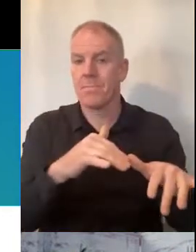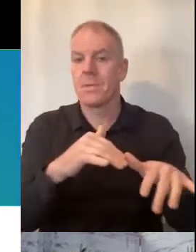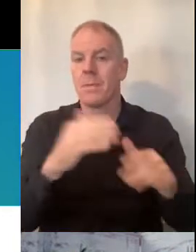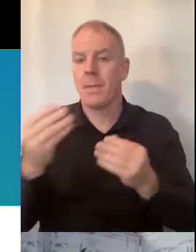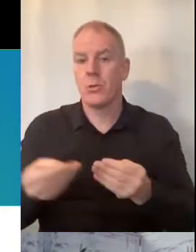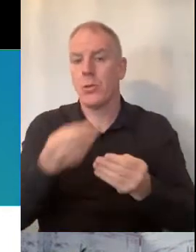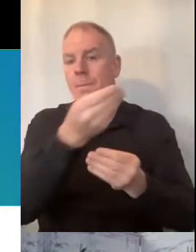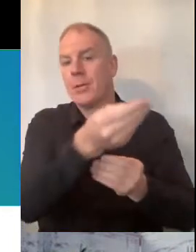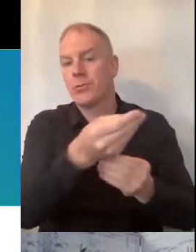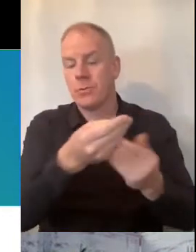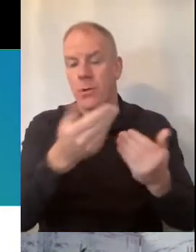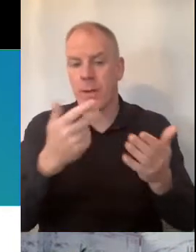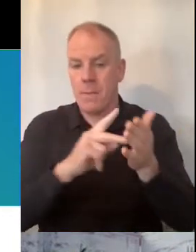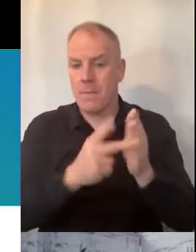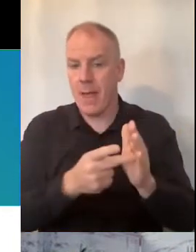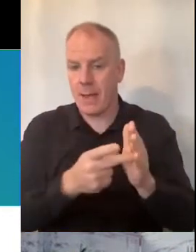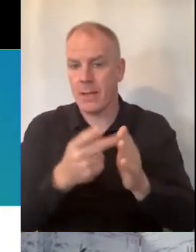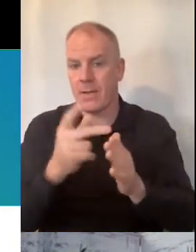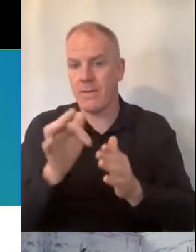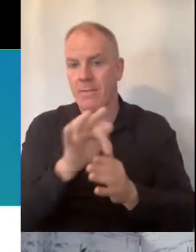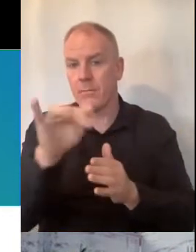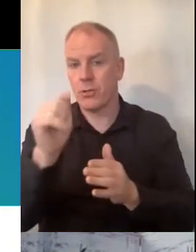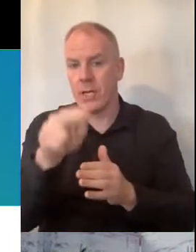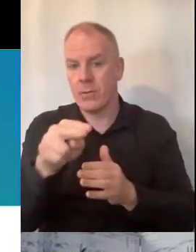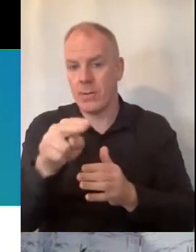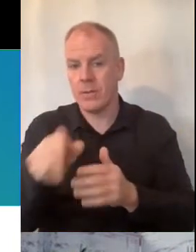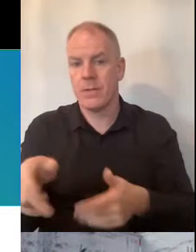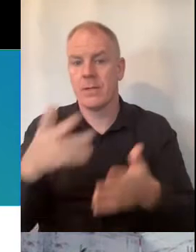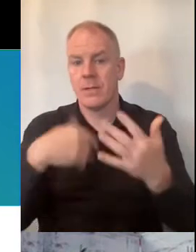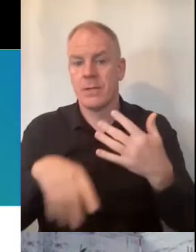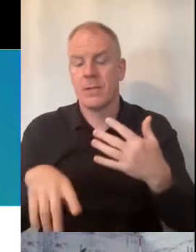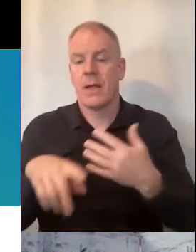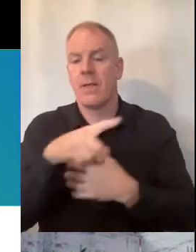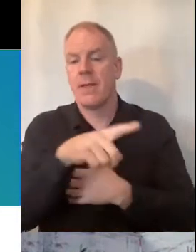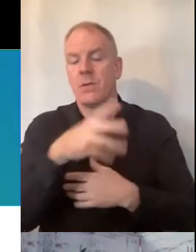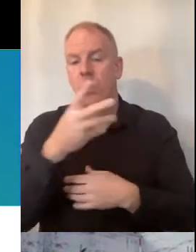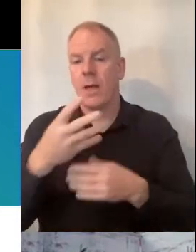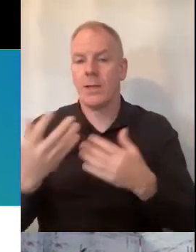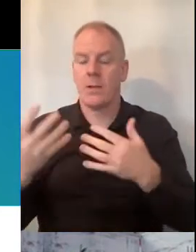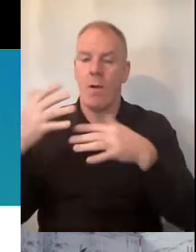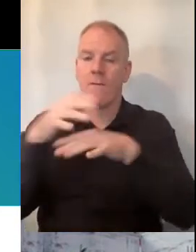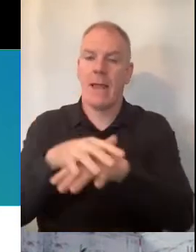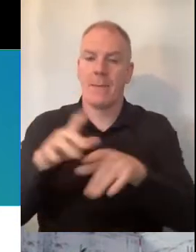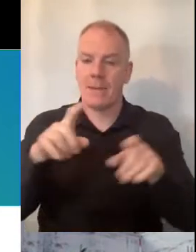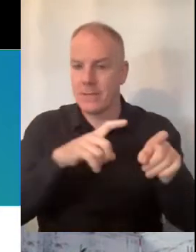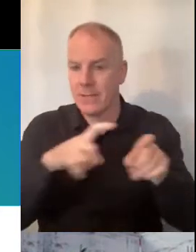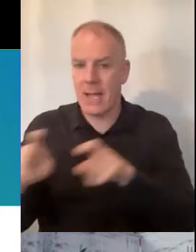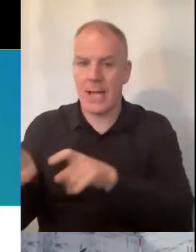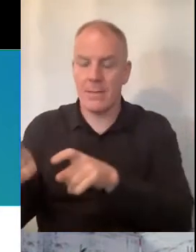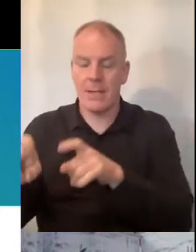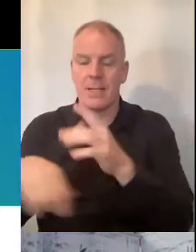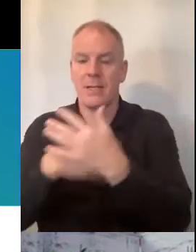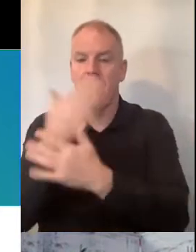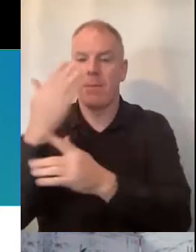We'll start planning that in January and that'll be overarching, sustainable development goals, but universal design EDI is